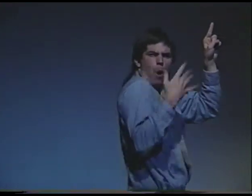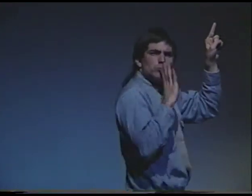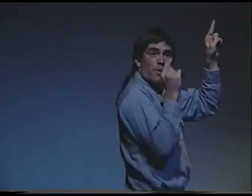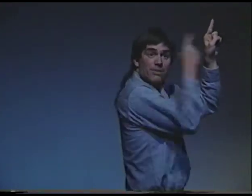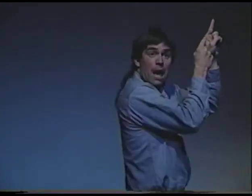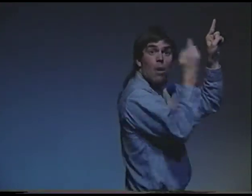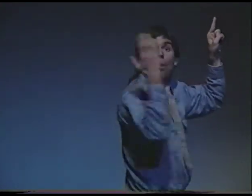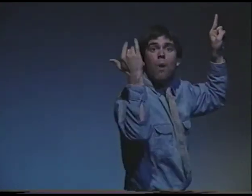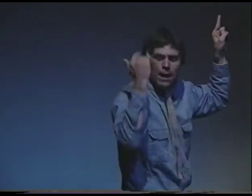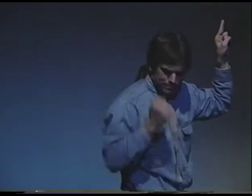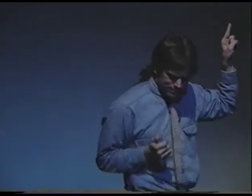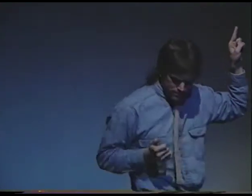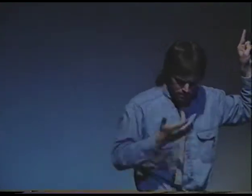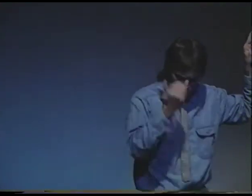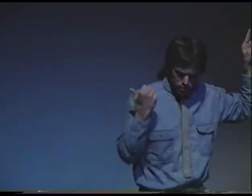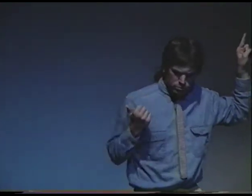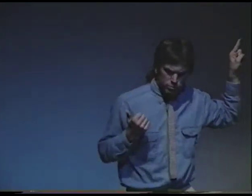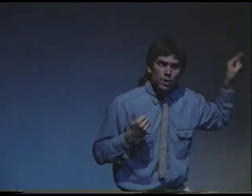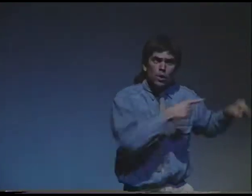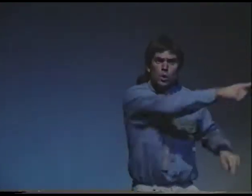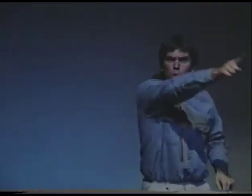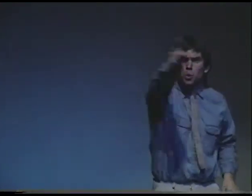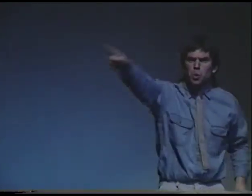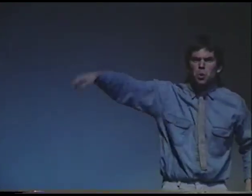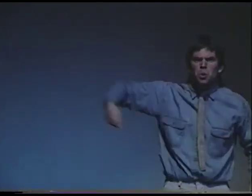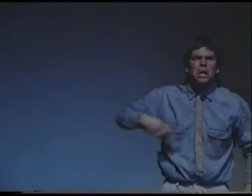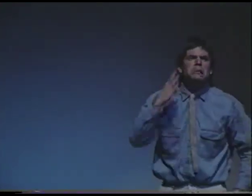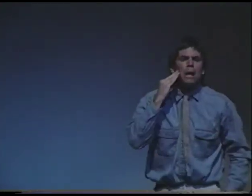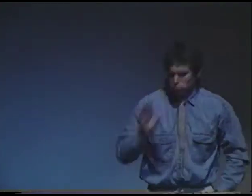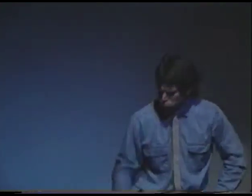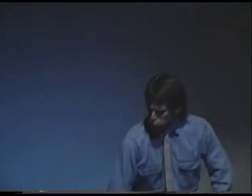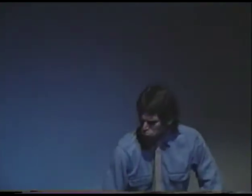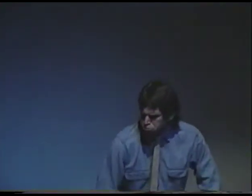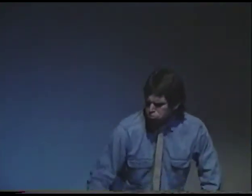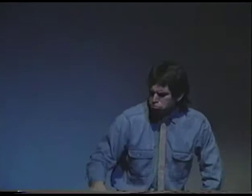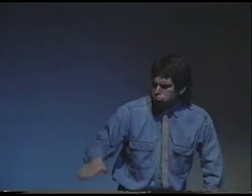They really believe in their creations while they're doing it.